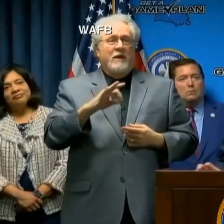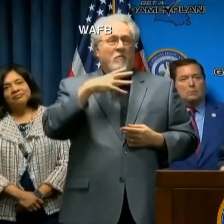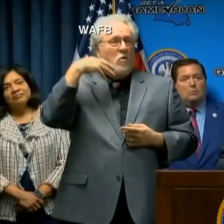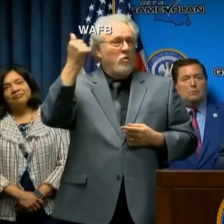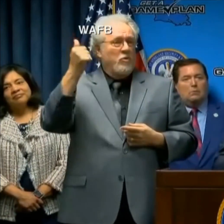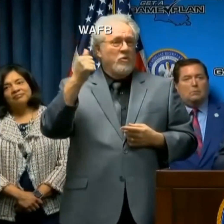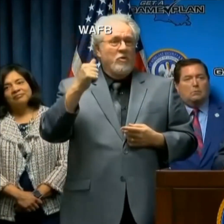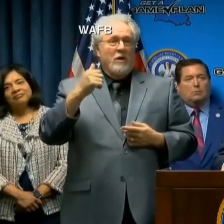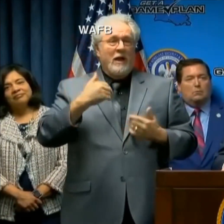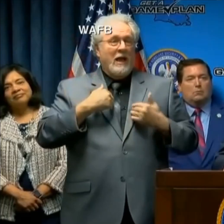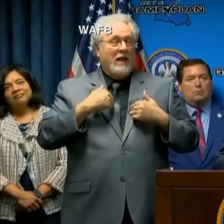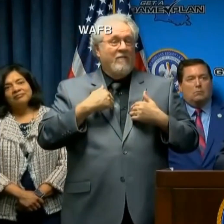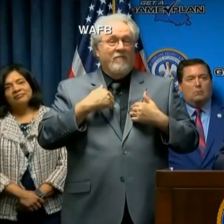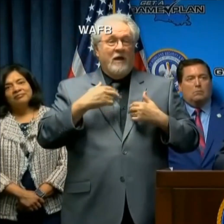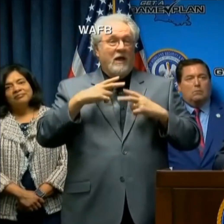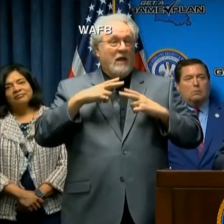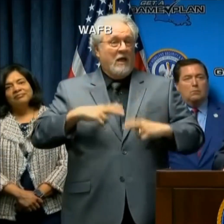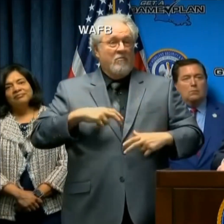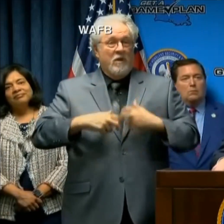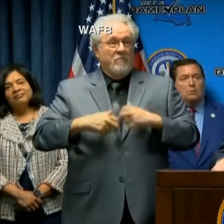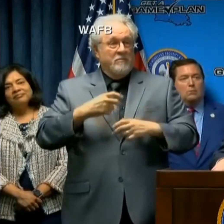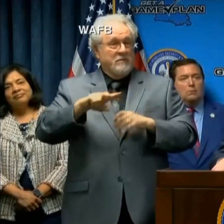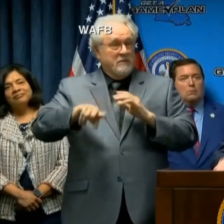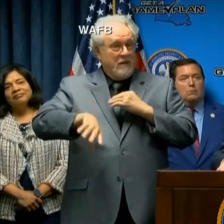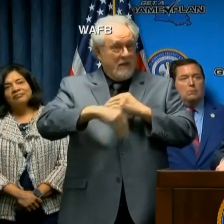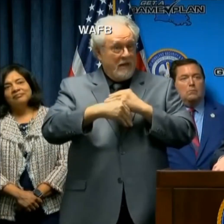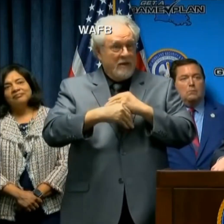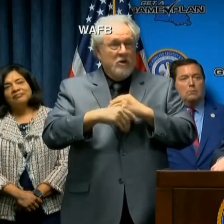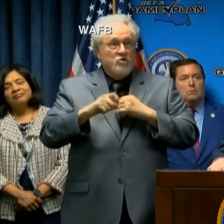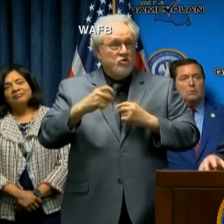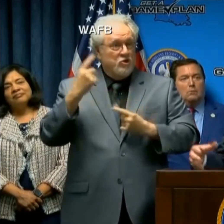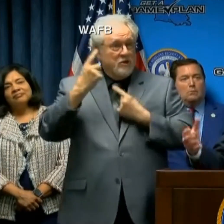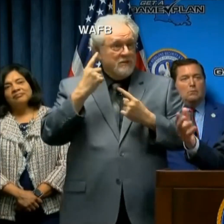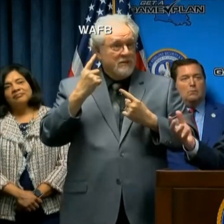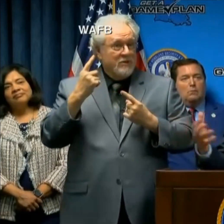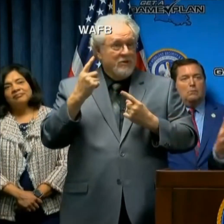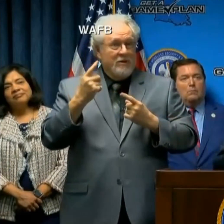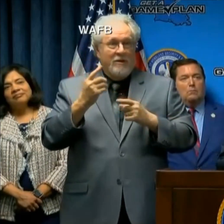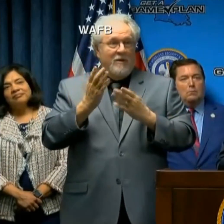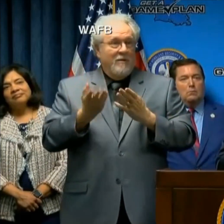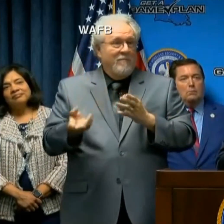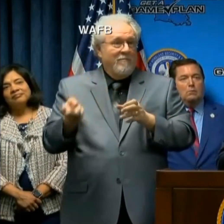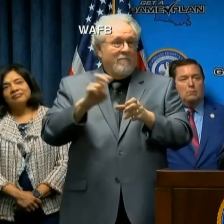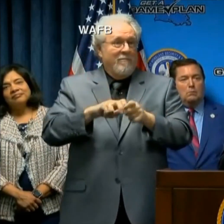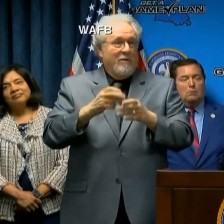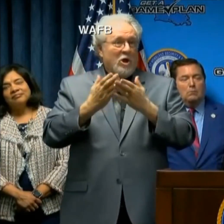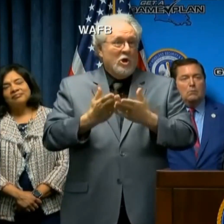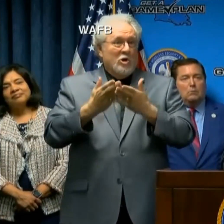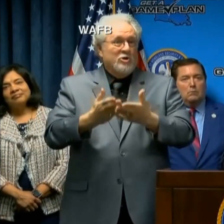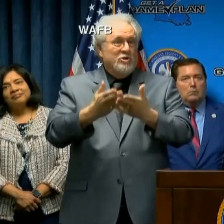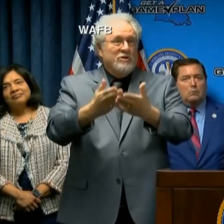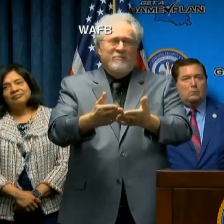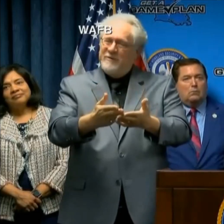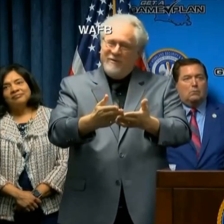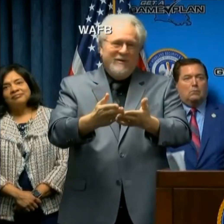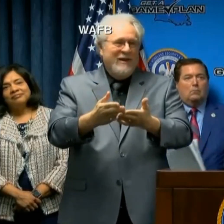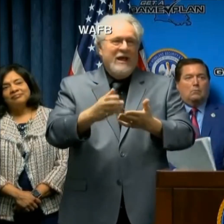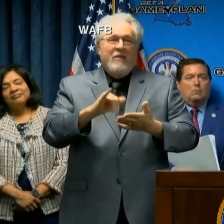have one of these underlying health conditions presently should you be considering getting on a cruise ship and and those are that doesn't come from me